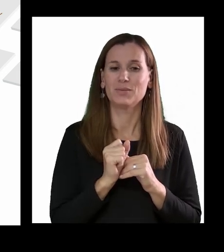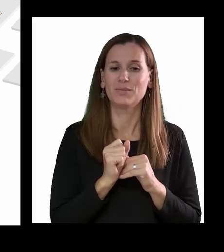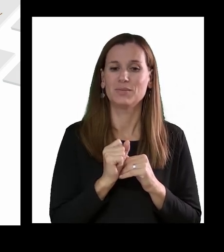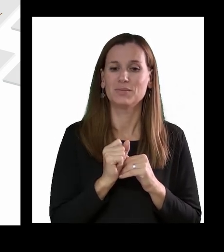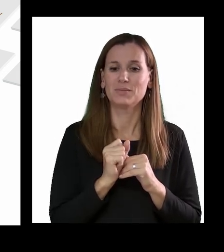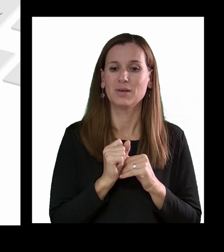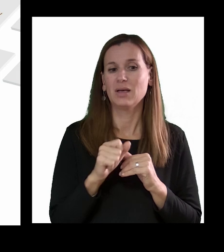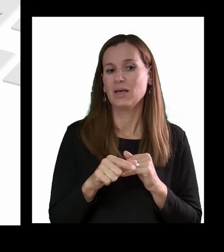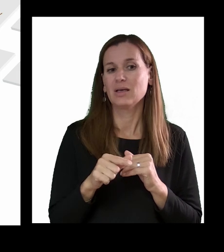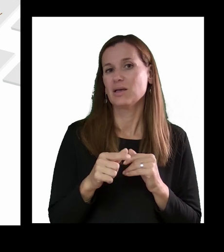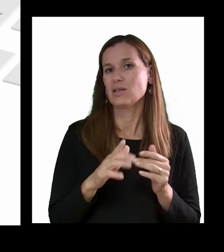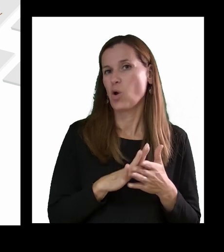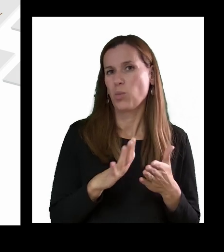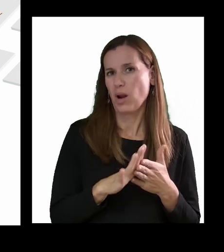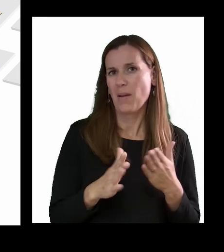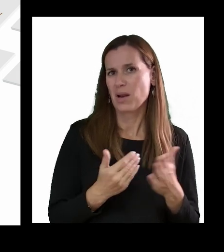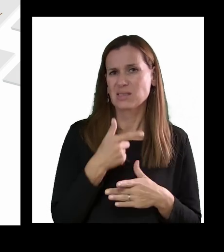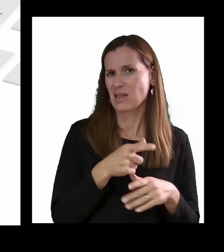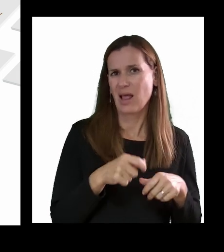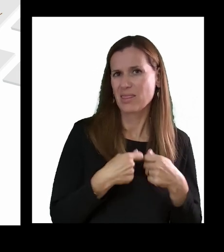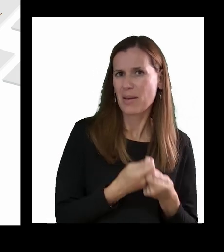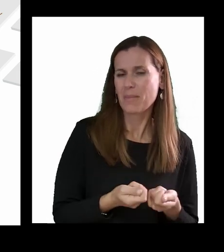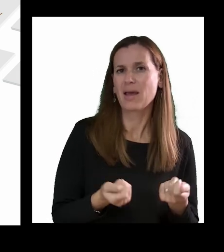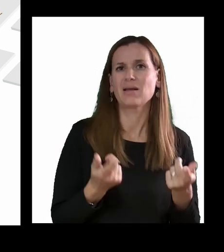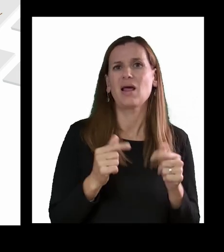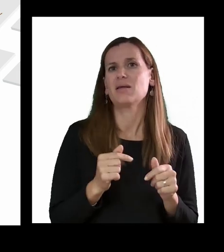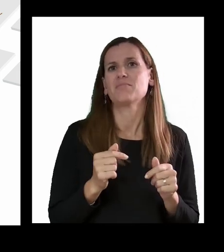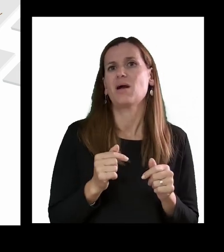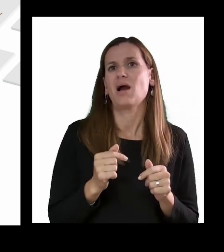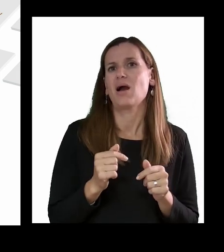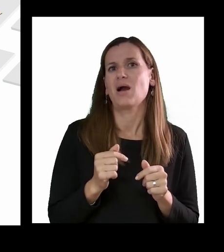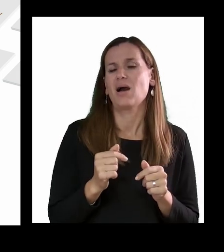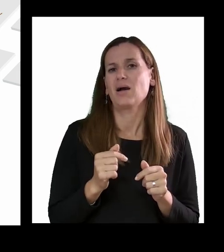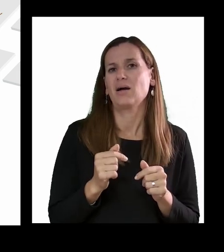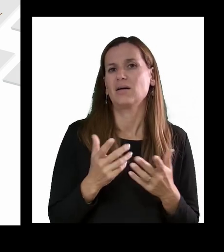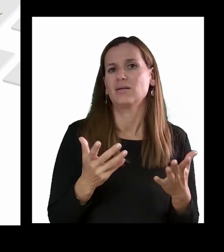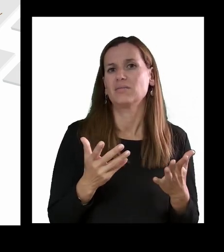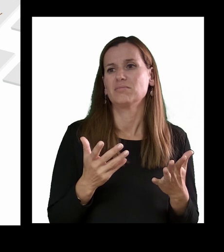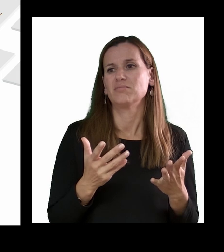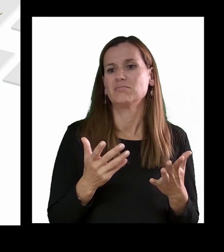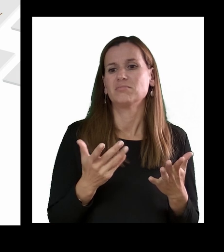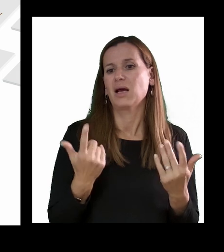this purpose or with an interface, physical interface that you see more or less on the image built